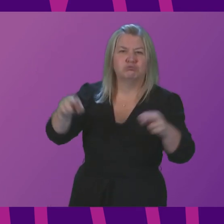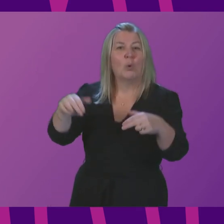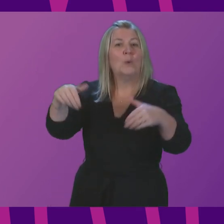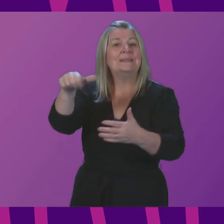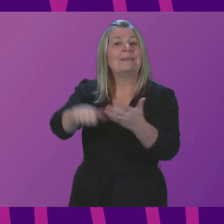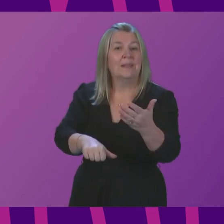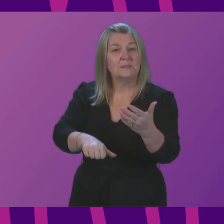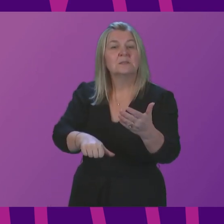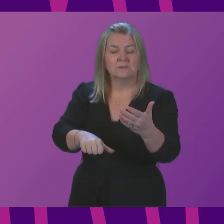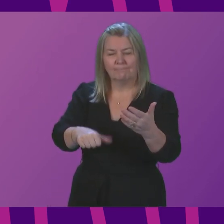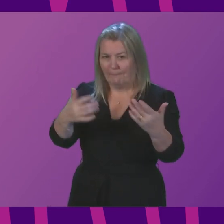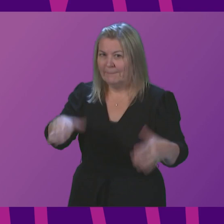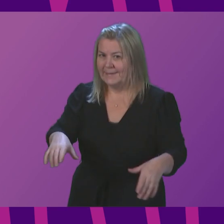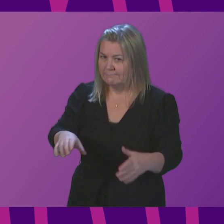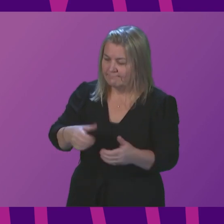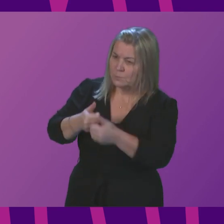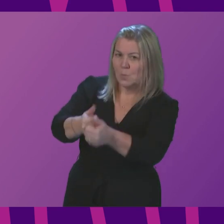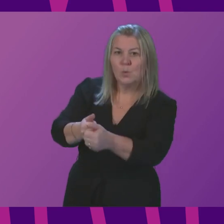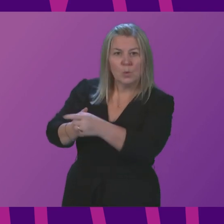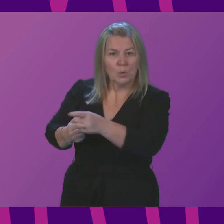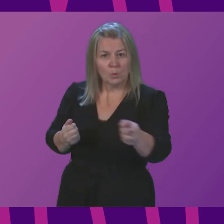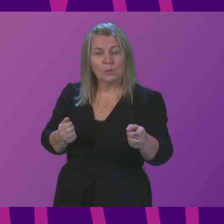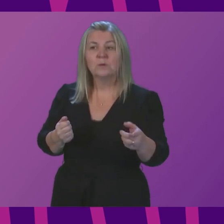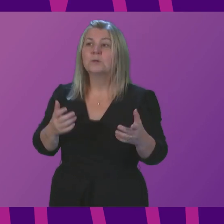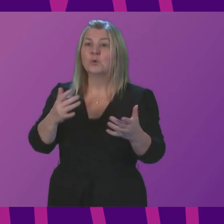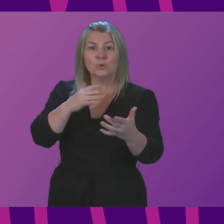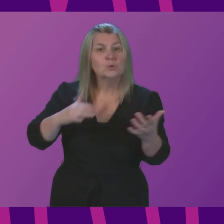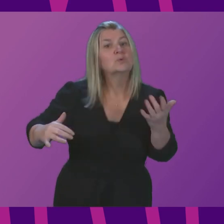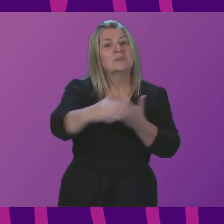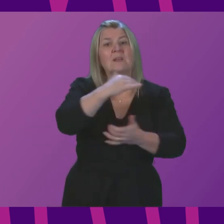Across all parts of our justice system and all parts of society, there are many things